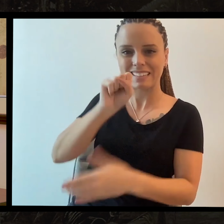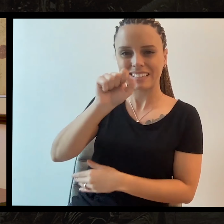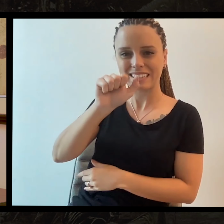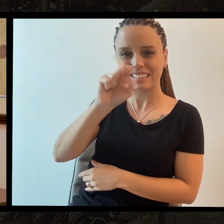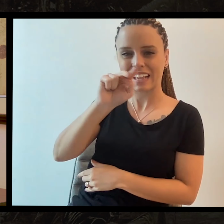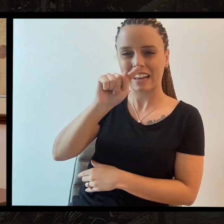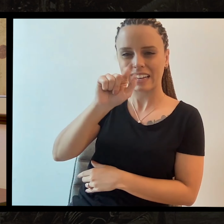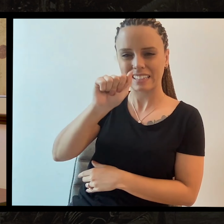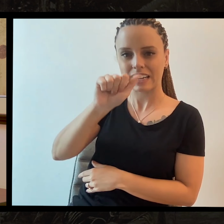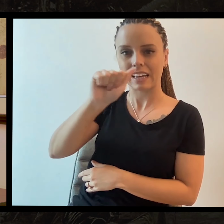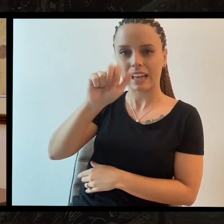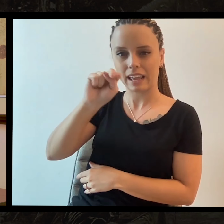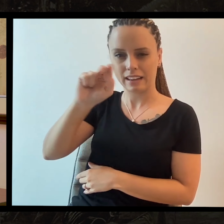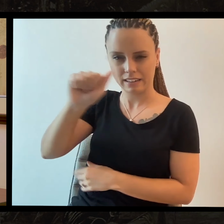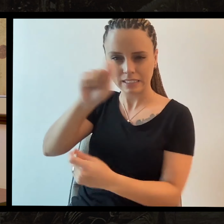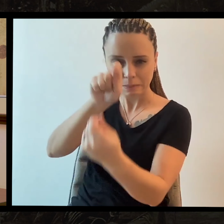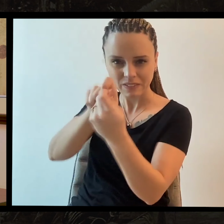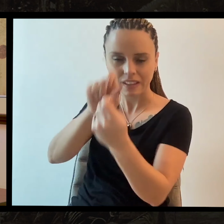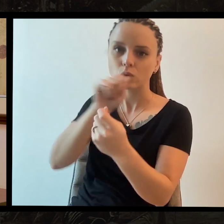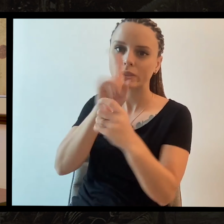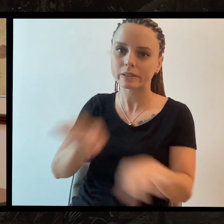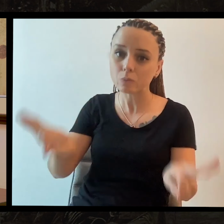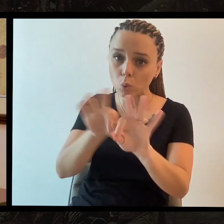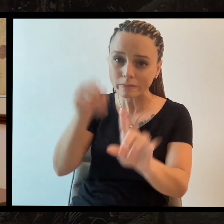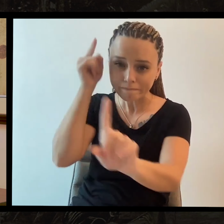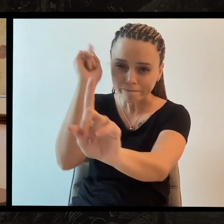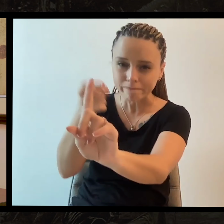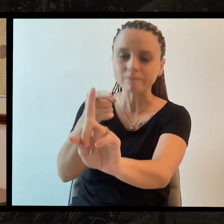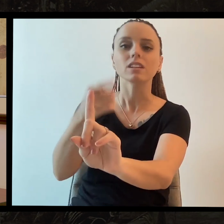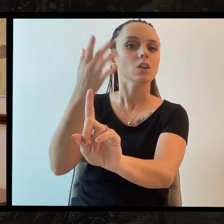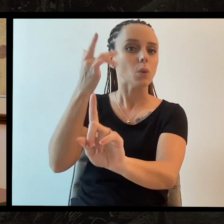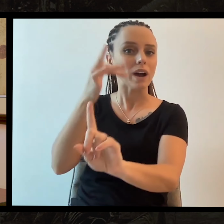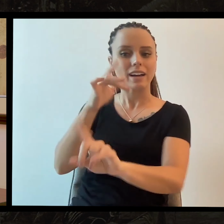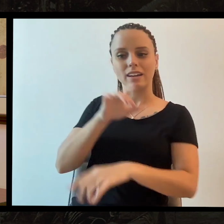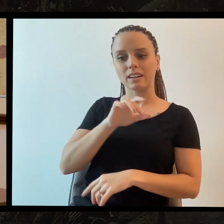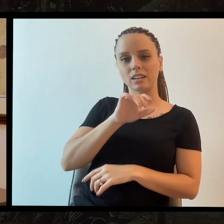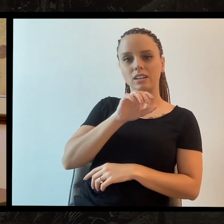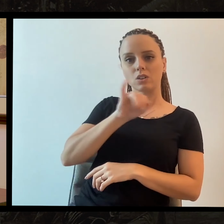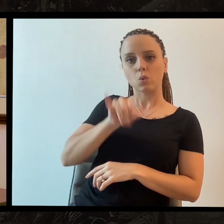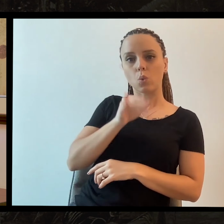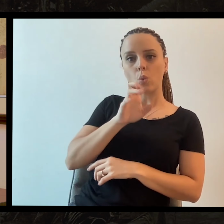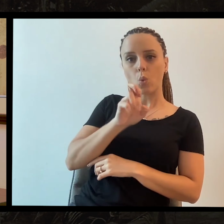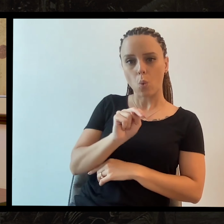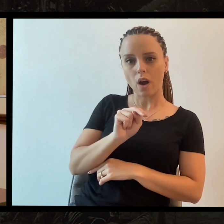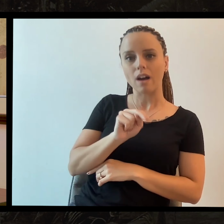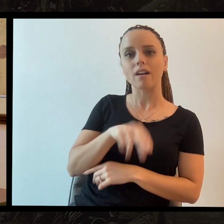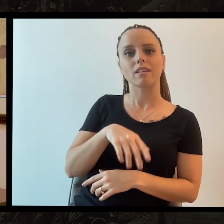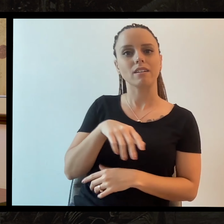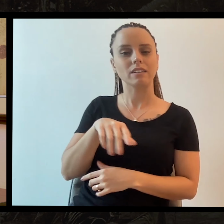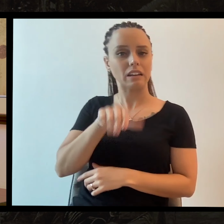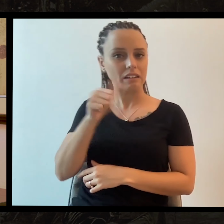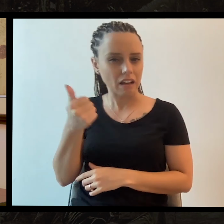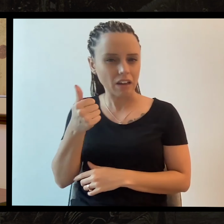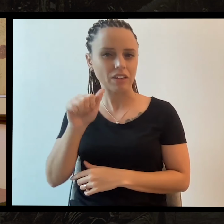And that's a really important point to understand because Juan Seguín was as opposed to Santa Anna as any of the Anglos inside the Alamo complex.